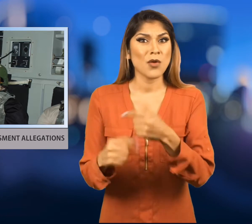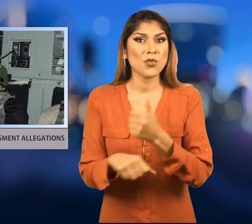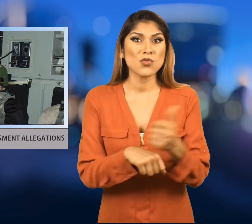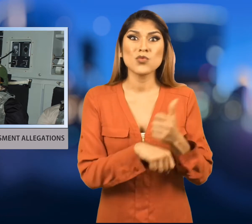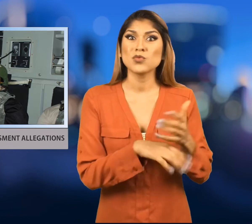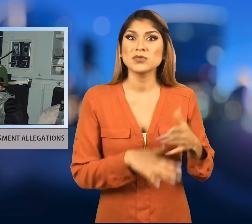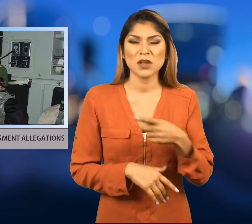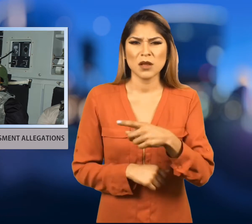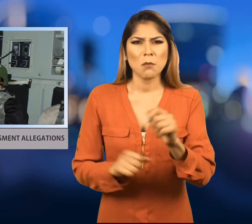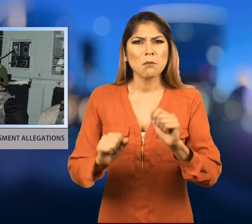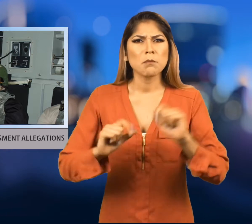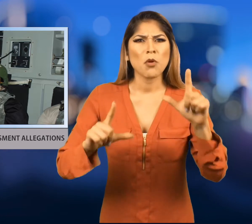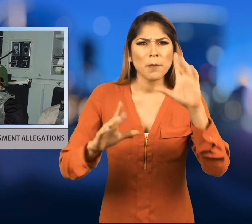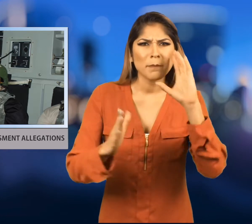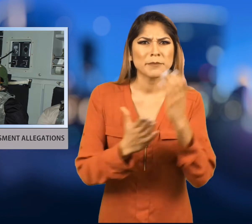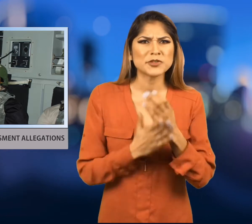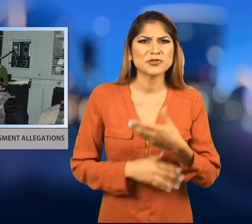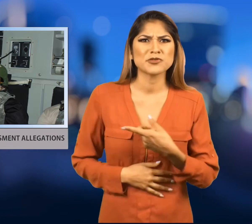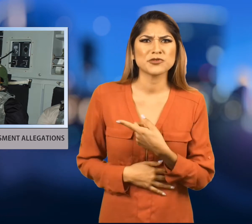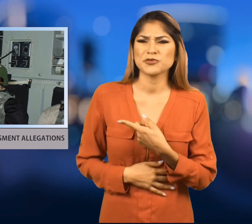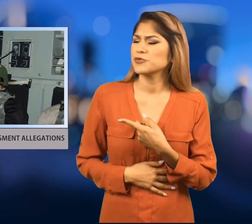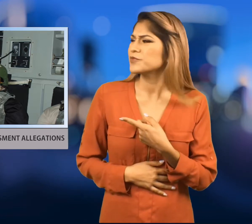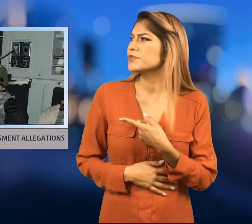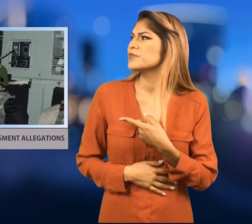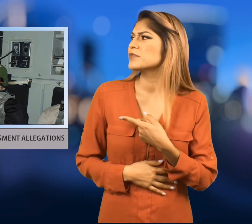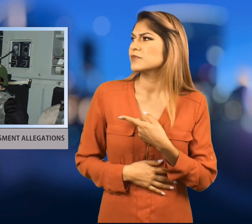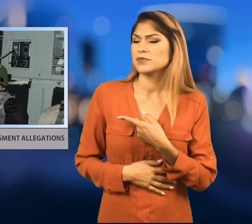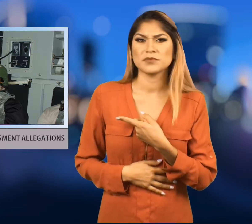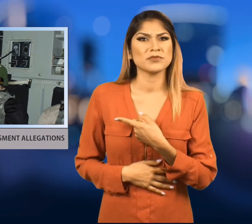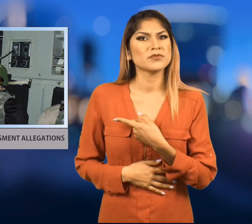shared this photo Thursday morning.